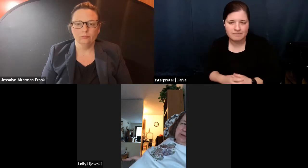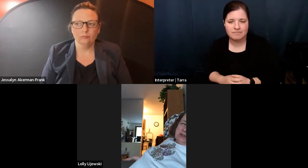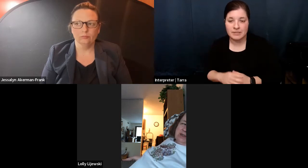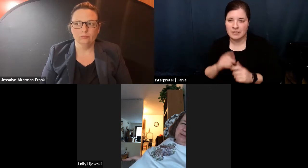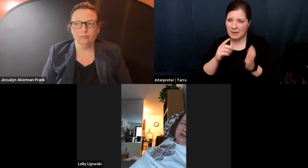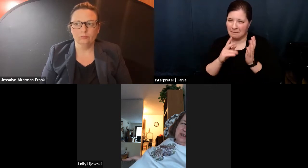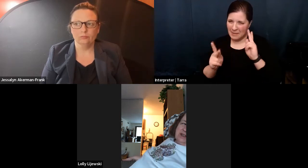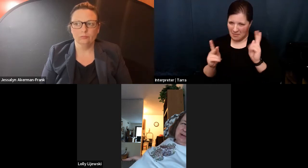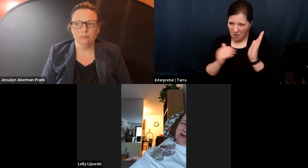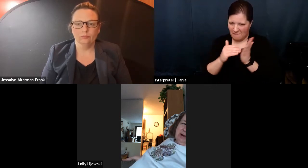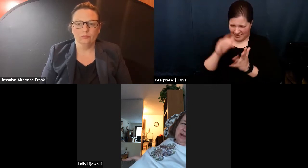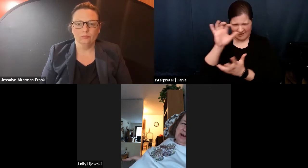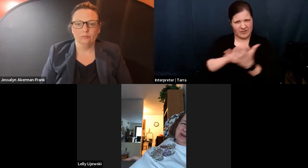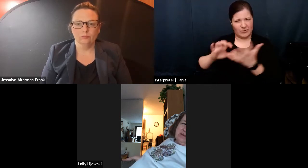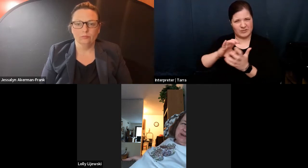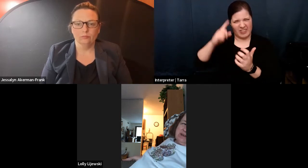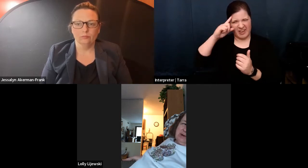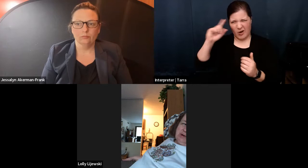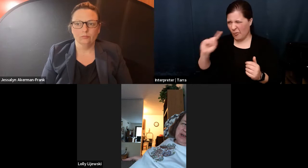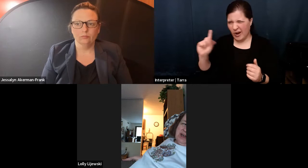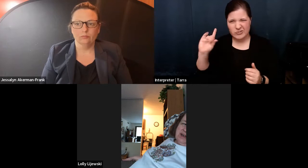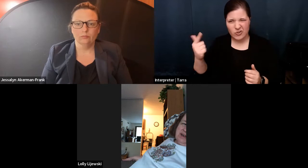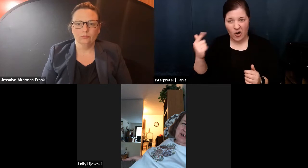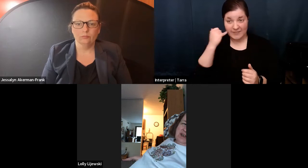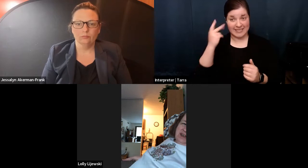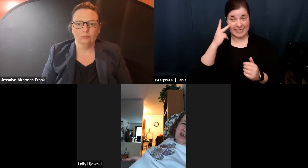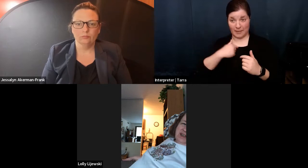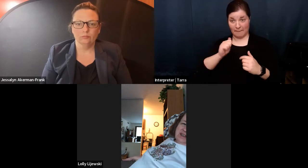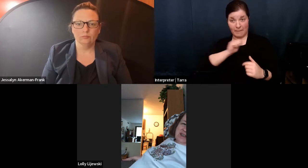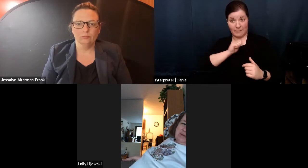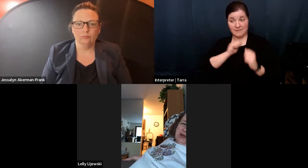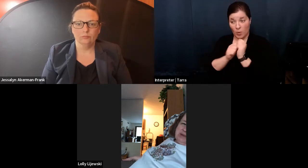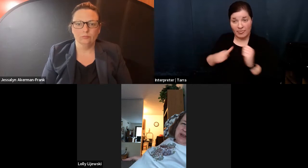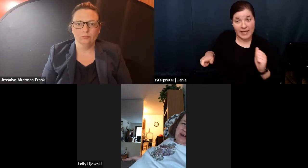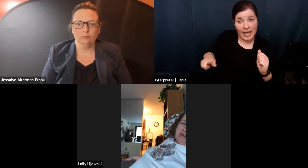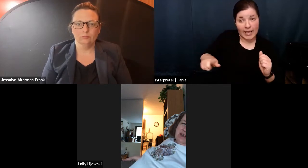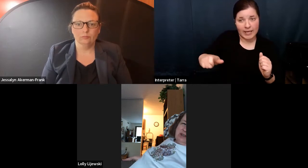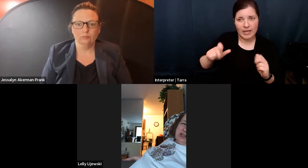Occasionally I'll take my dog with, but they're usually short trips.